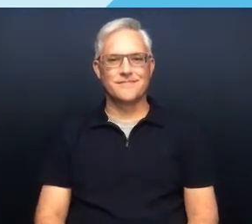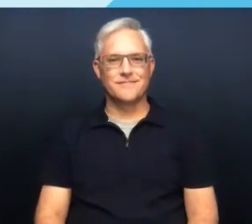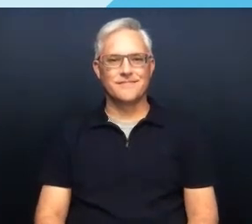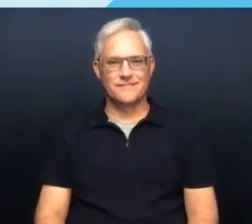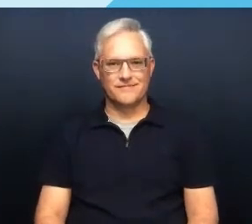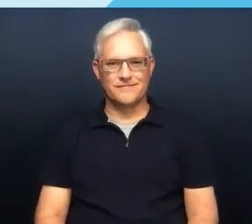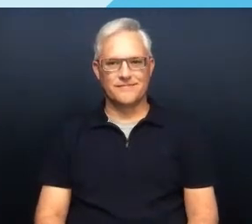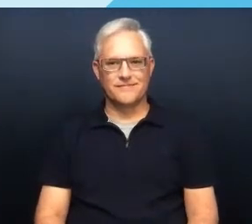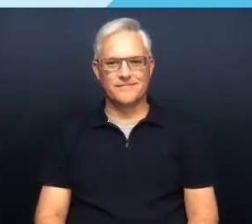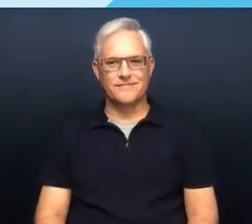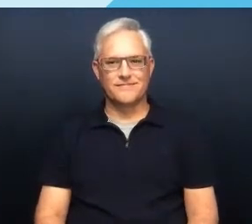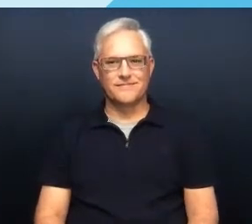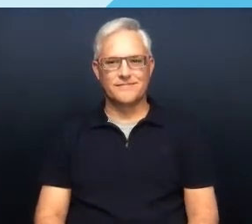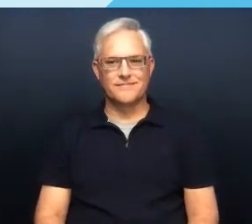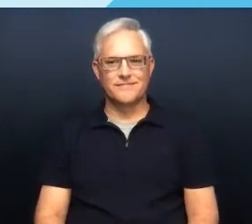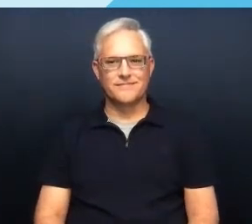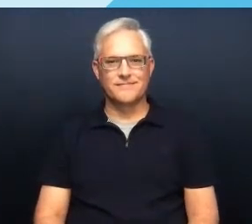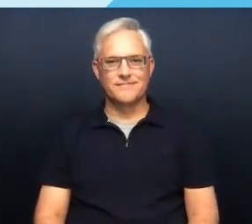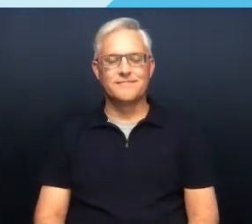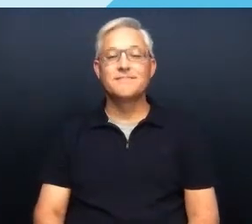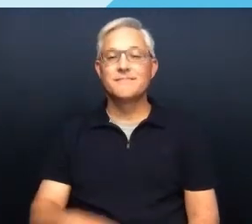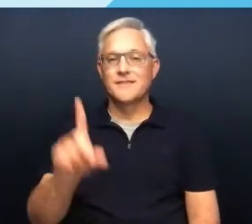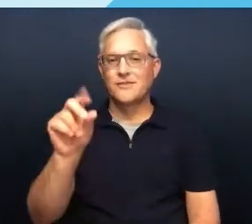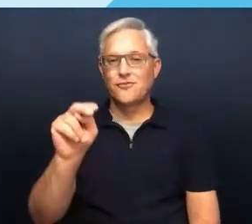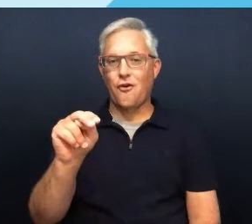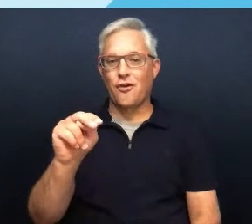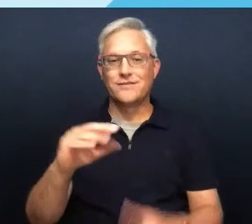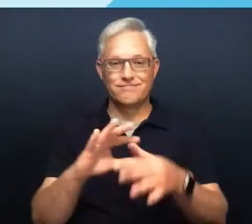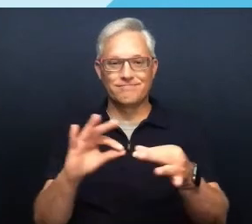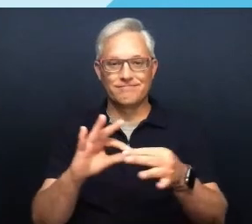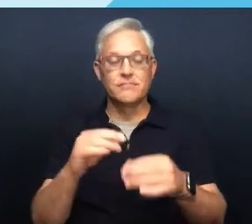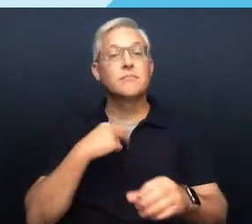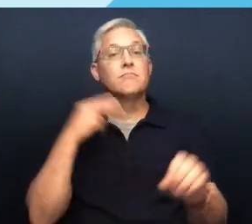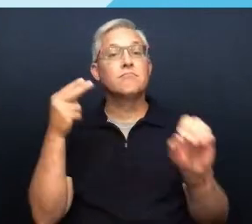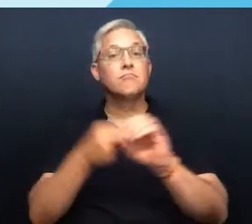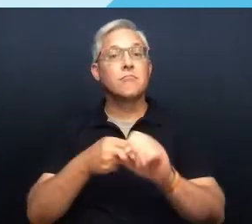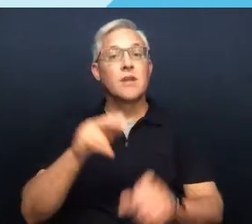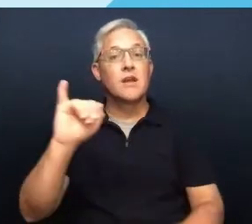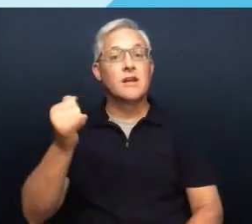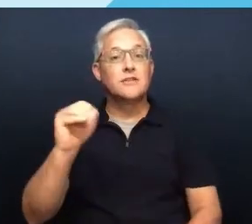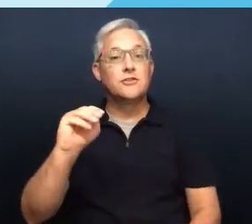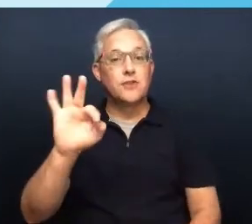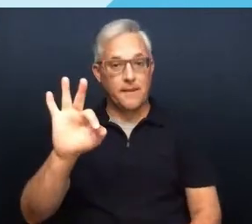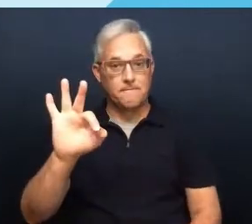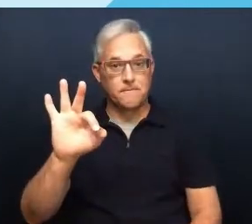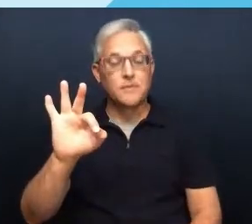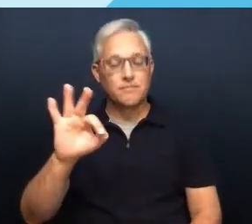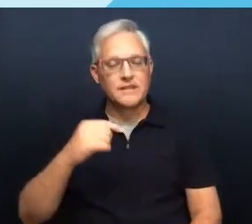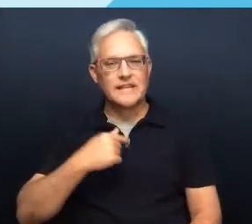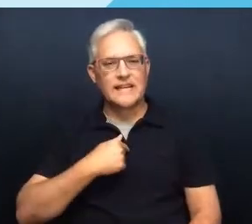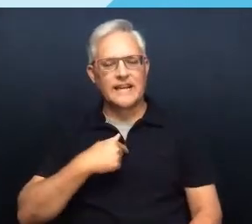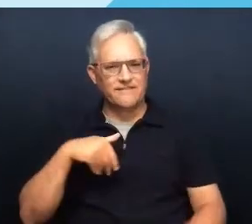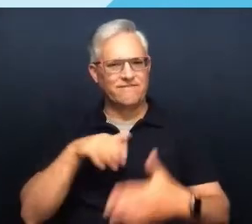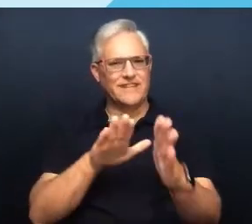So when I joined Jamf, I actually had faced some challenges with the videos within the Jamf training catalog.